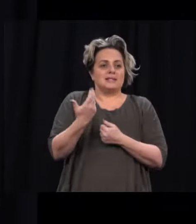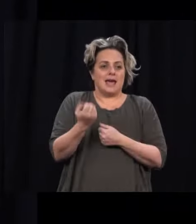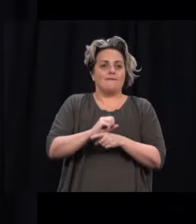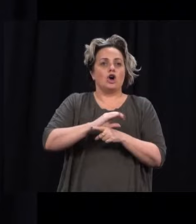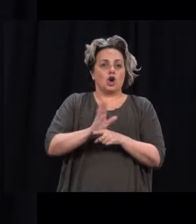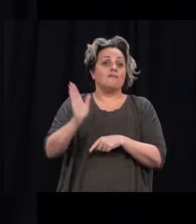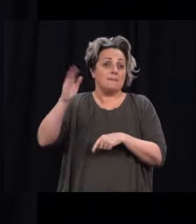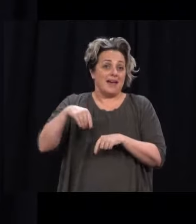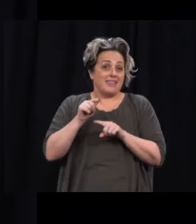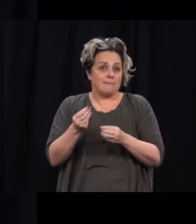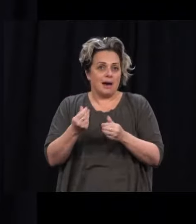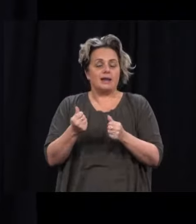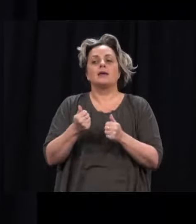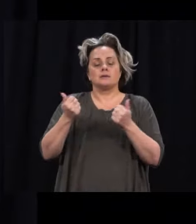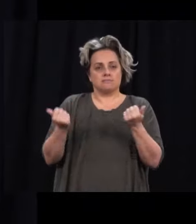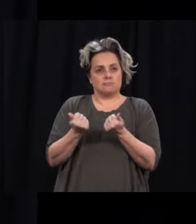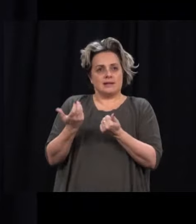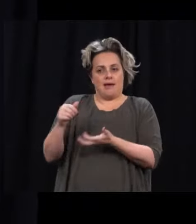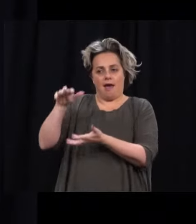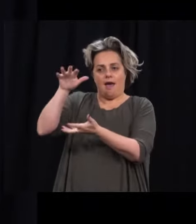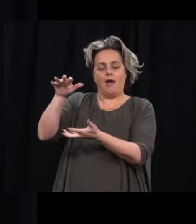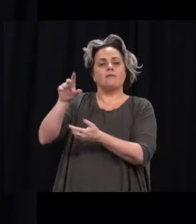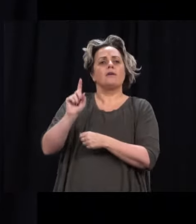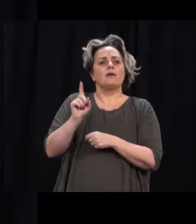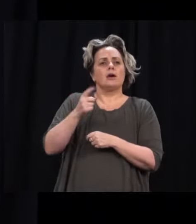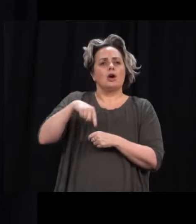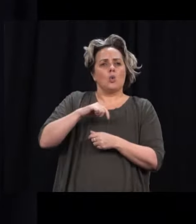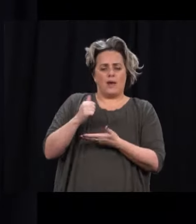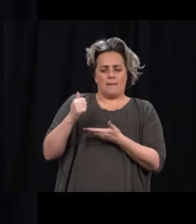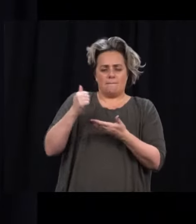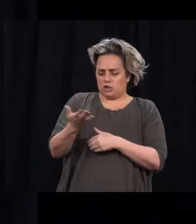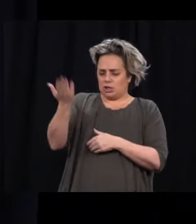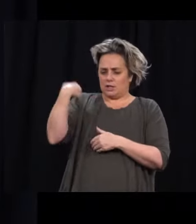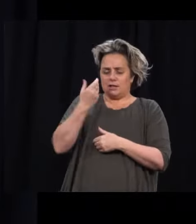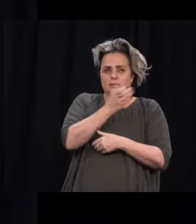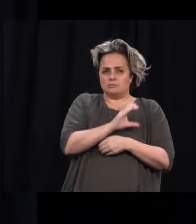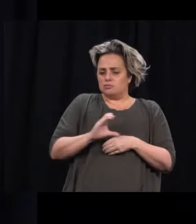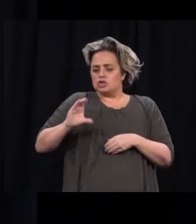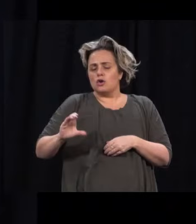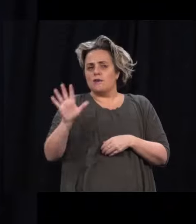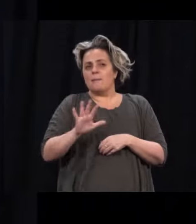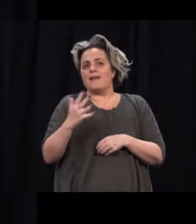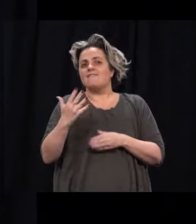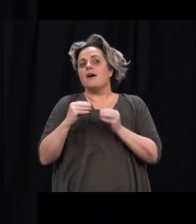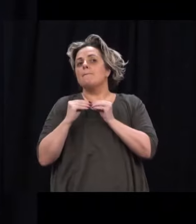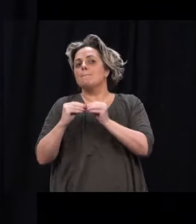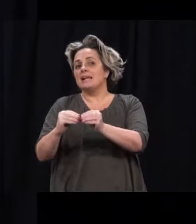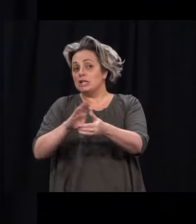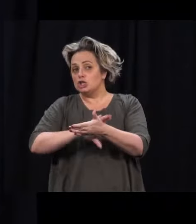deal with the wage subsidy scheme and resurgent support payments and still have a